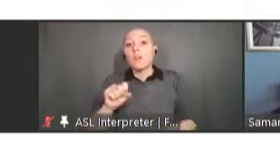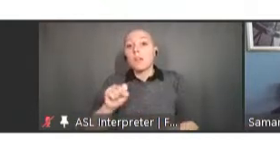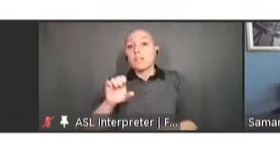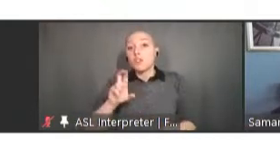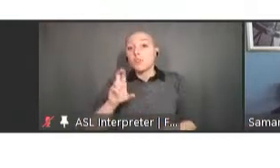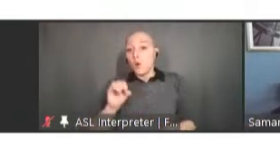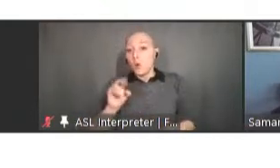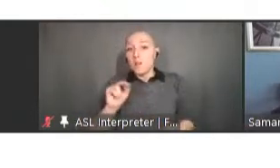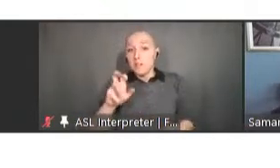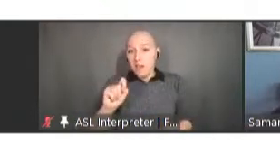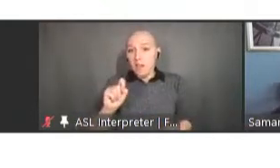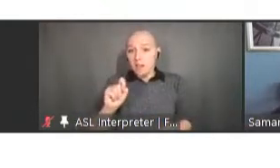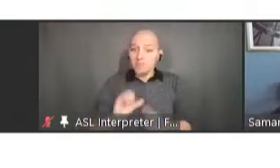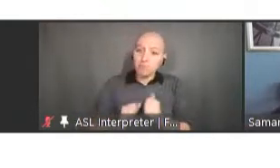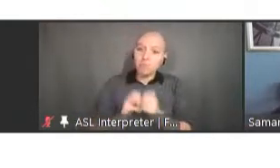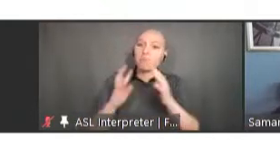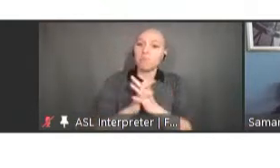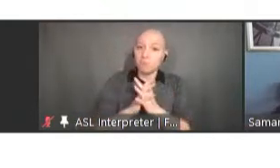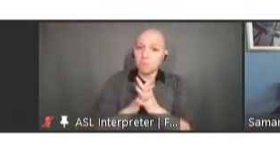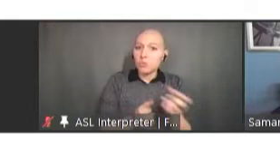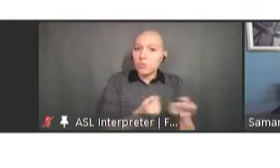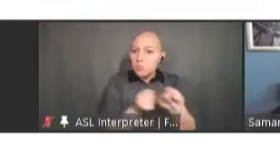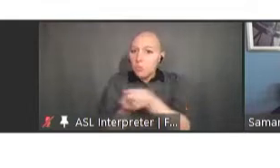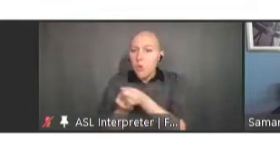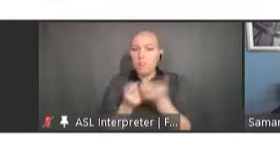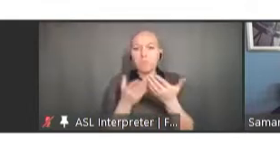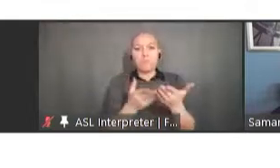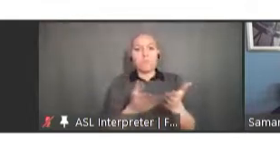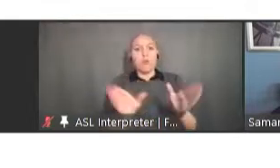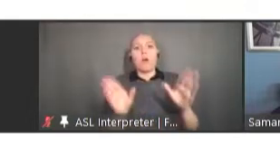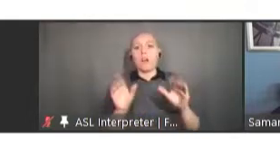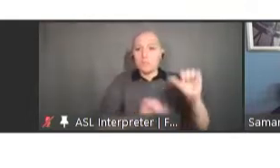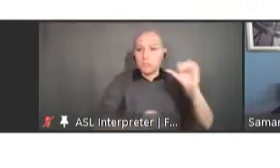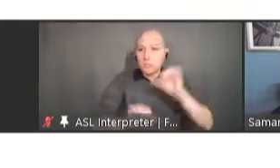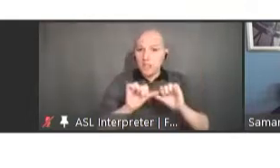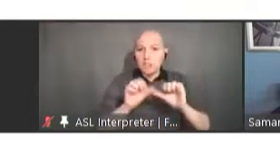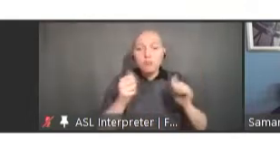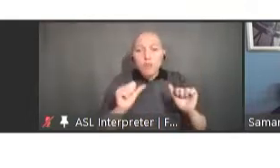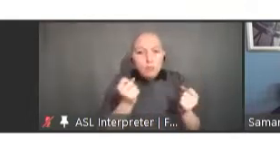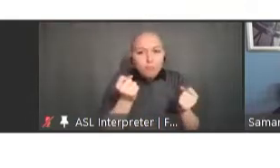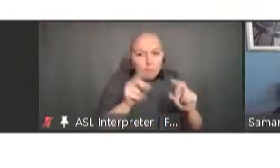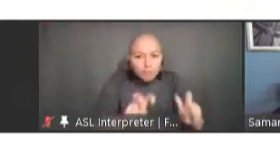serological sciences research into understanding all aspects of the immune response to SARS-CoV-2.